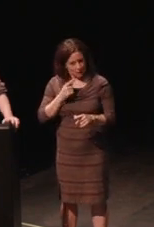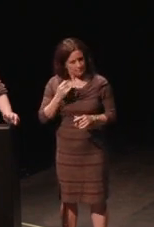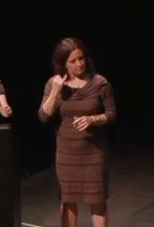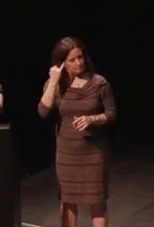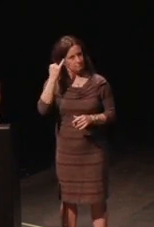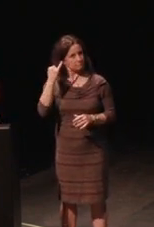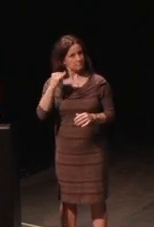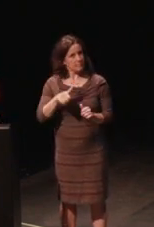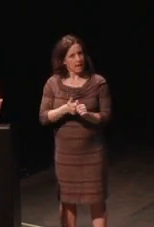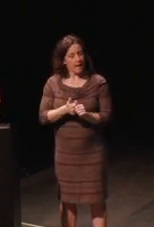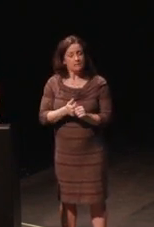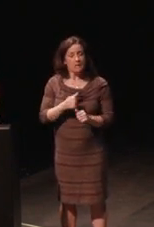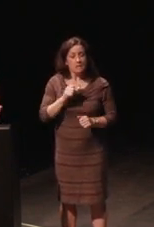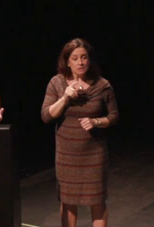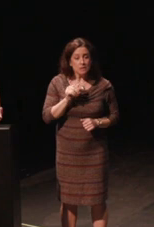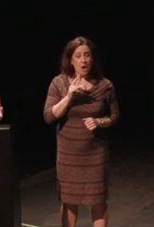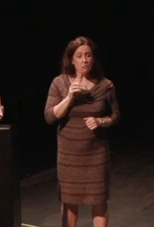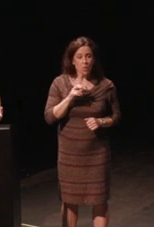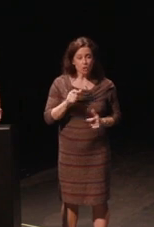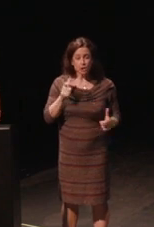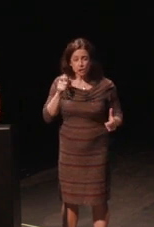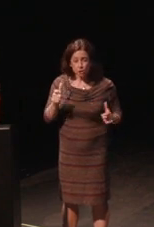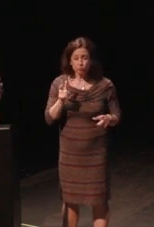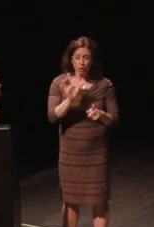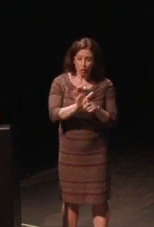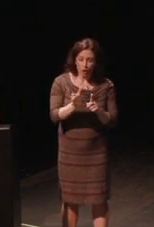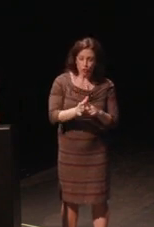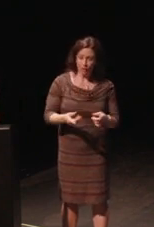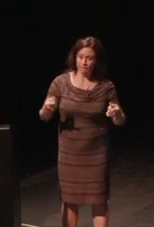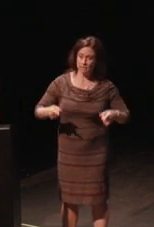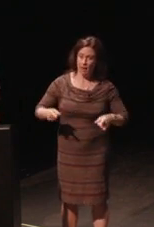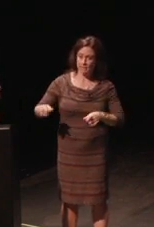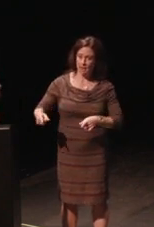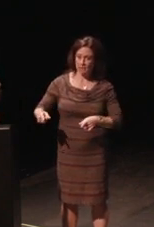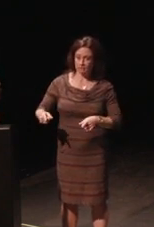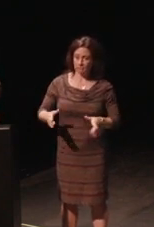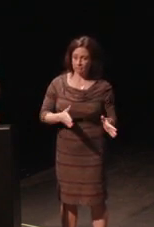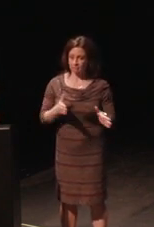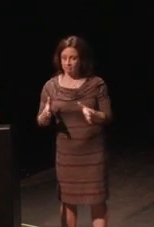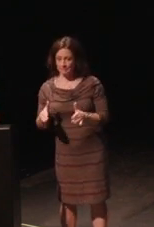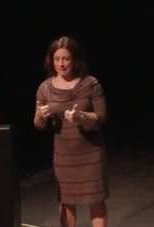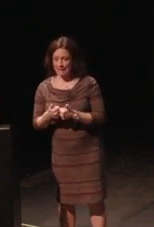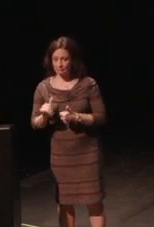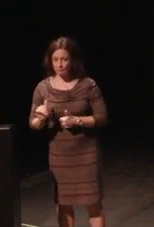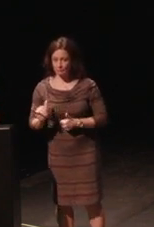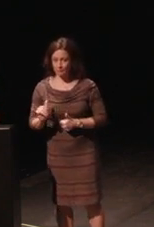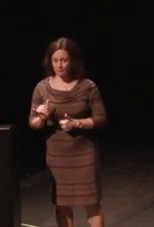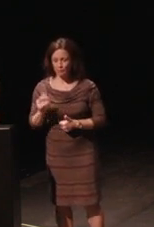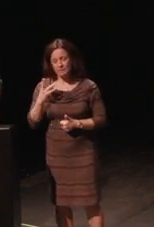is huge cultural phenomenon and games are too. So, this the reason ones are bring us up was because you